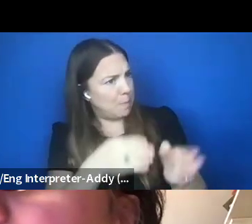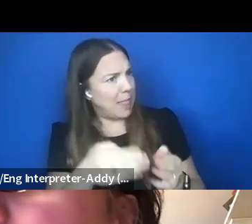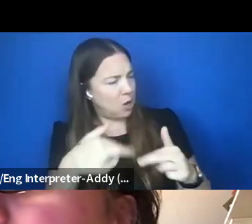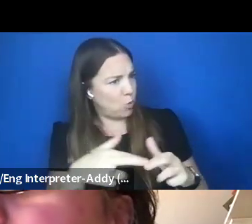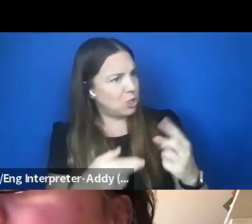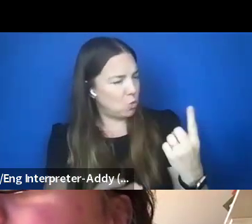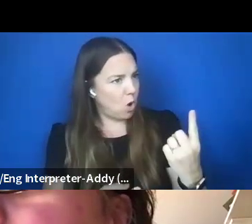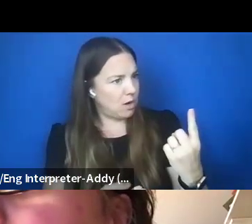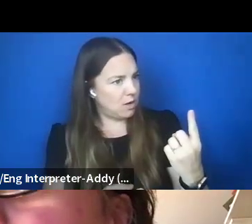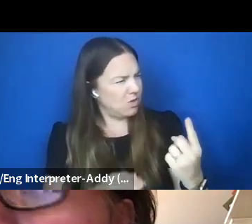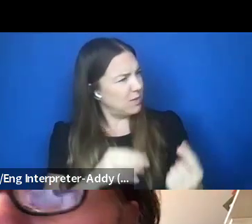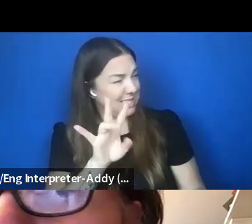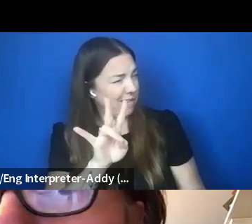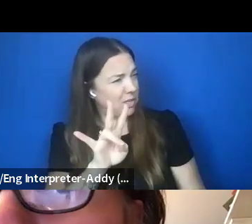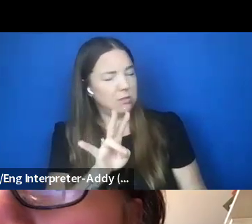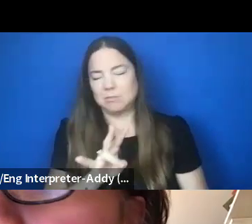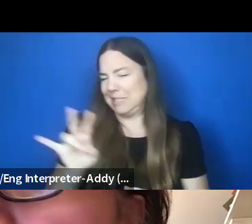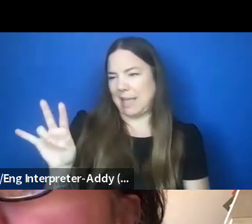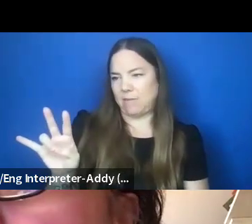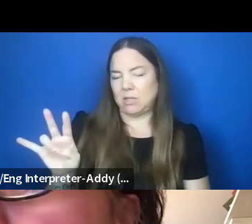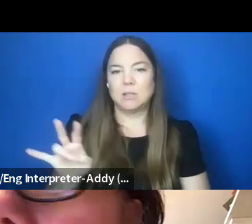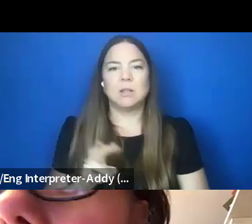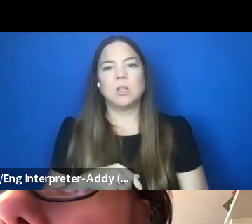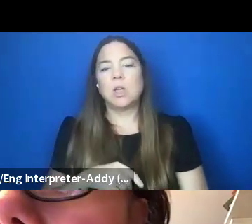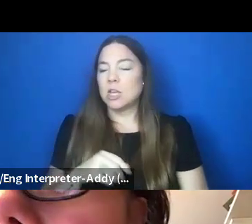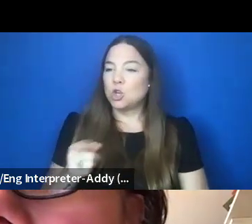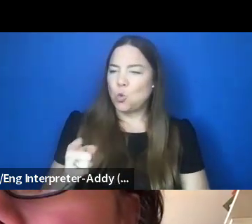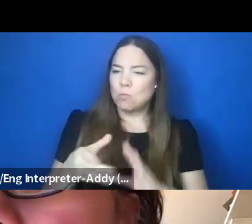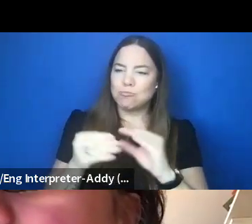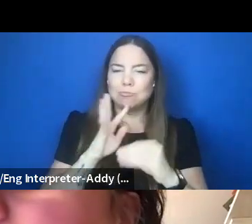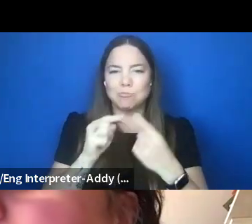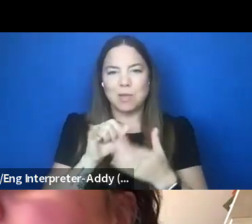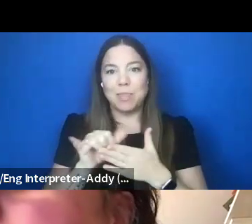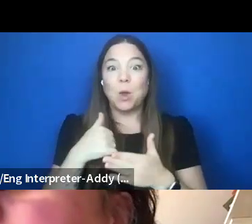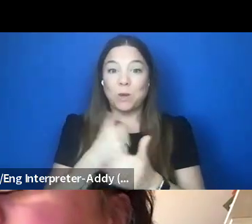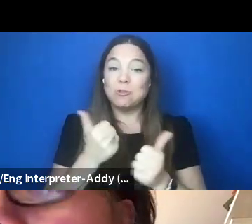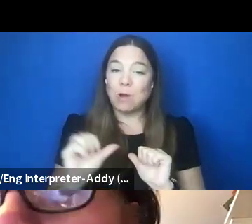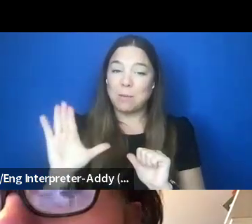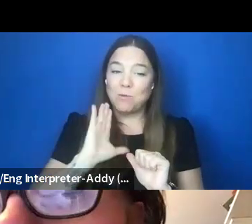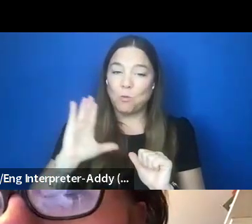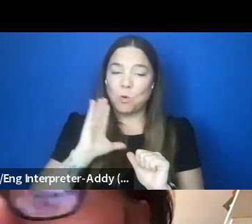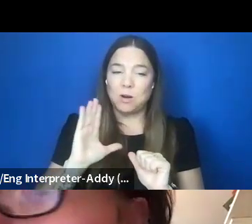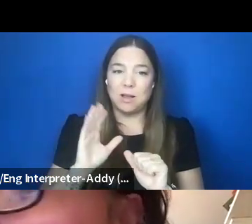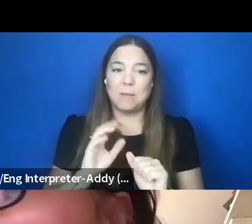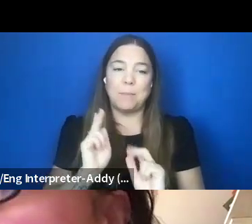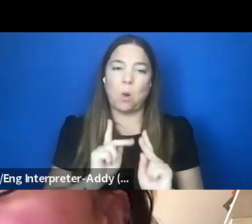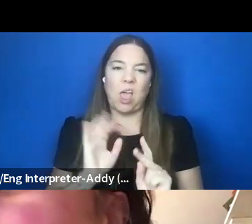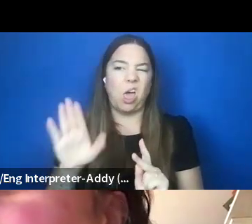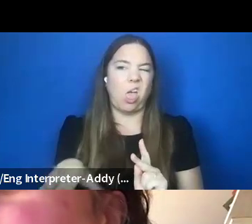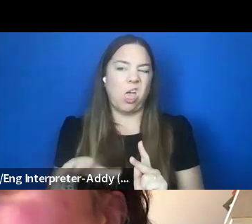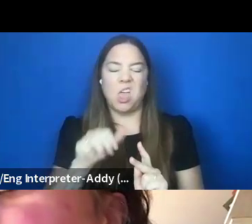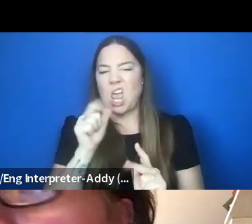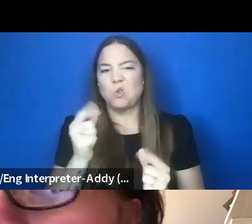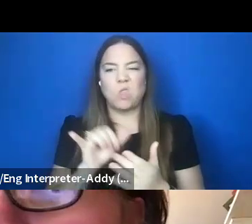Don Dew: Evan. But I was almost when you were talking about that. I was thinking, we've tried to do that before. And they were like, and we're not gonna do that.